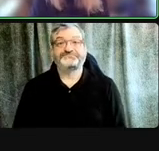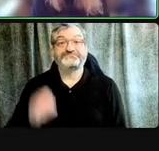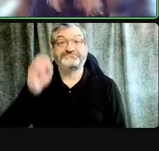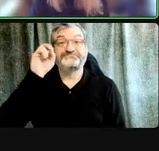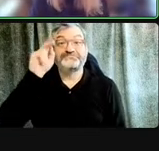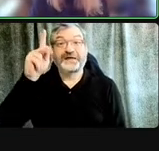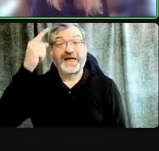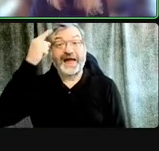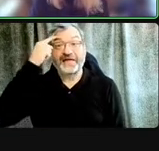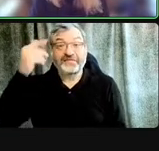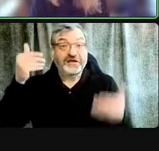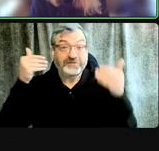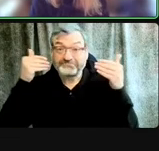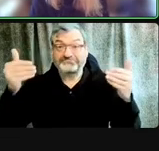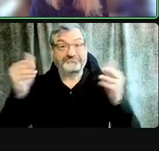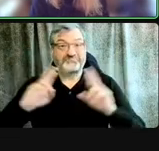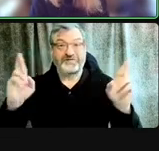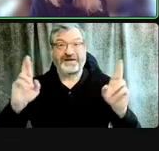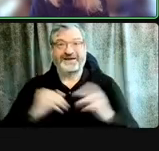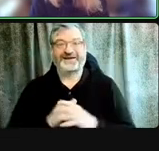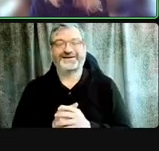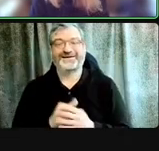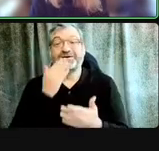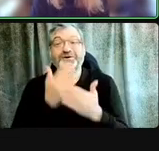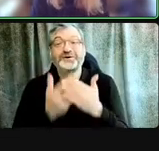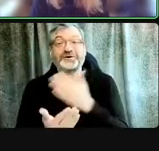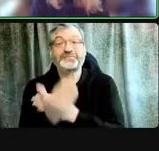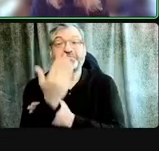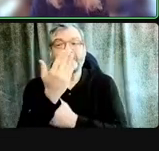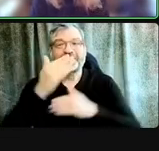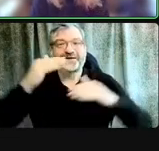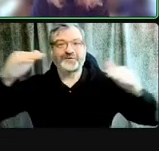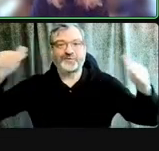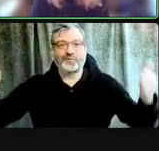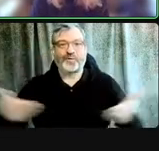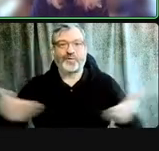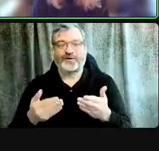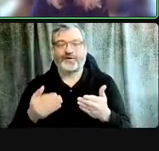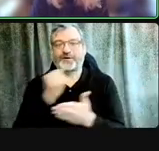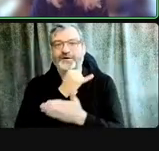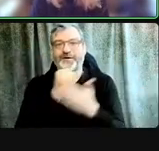Good morning, and welcome to Art-reach's Cultural Access Forum